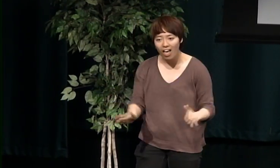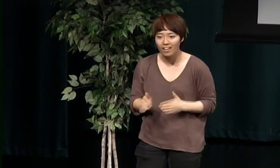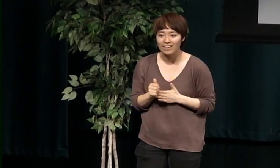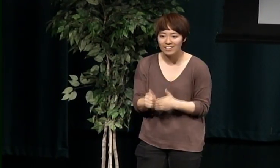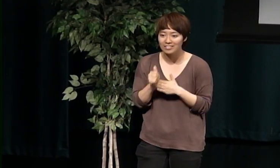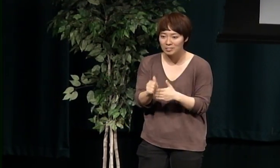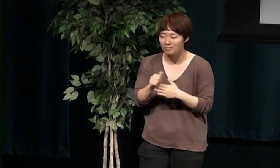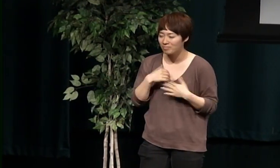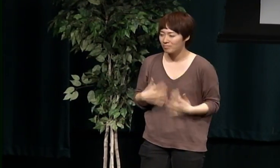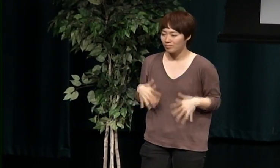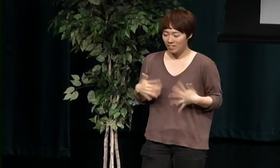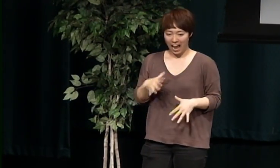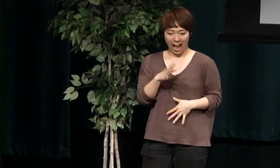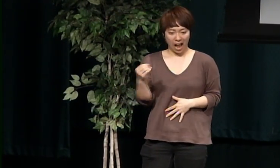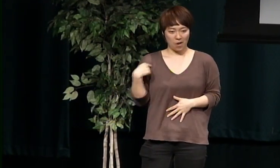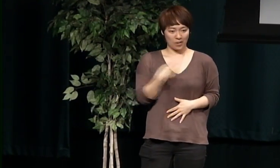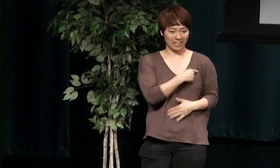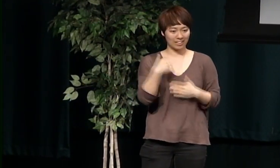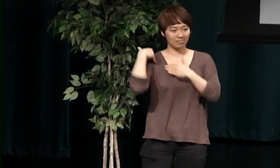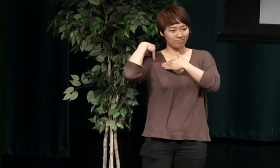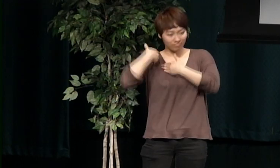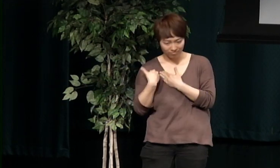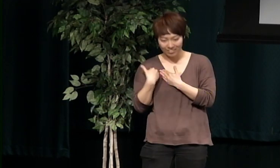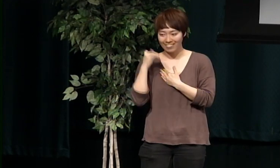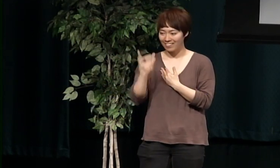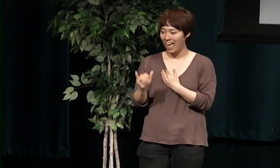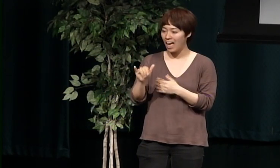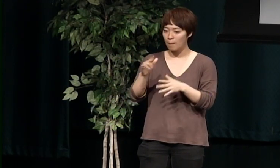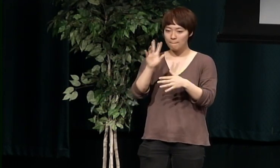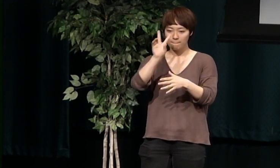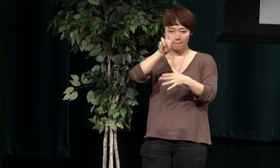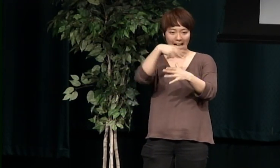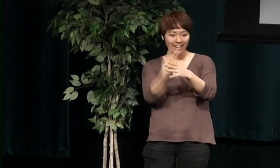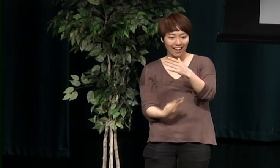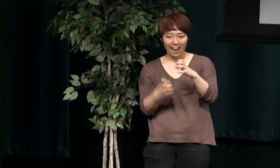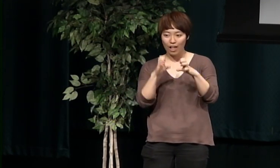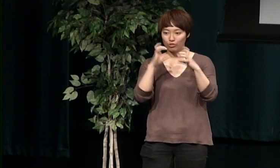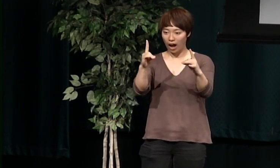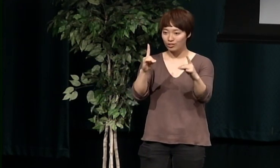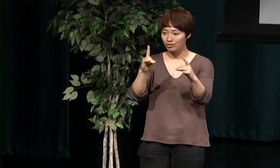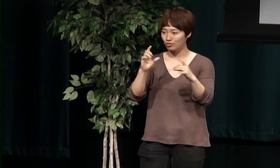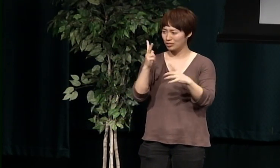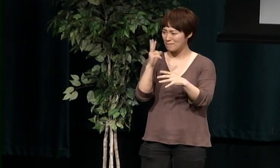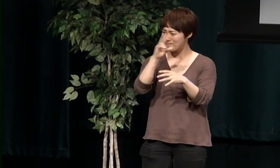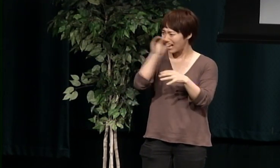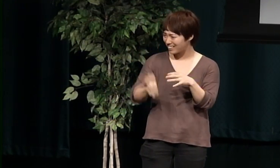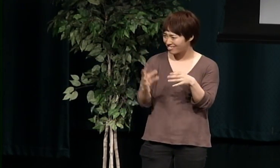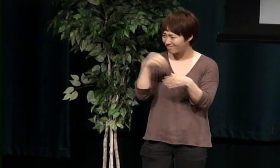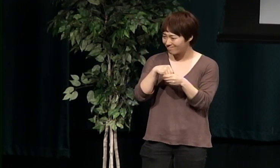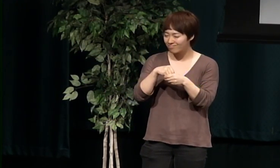how D.P.N. has impacted the world. Your outstanding leadership has contributed to that.